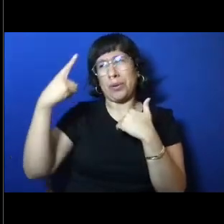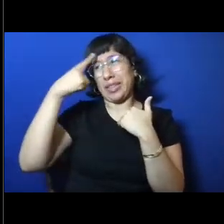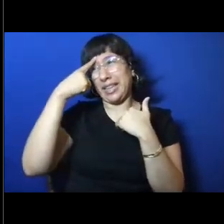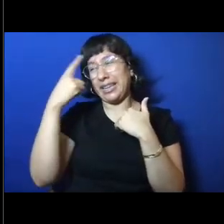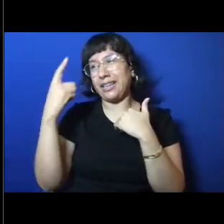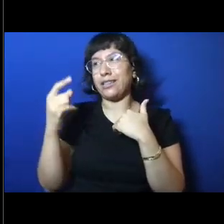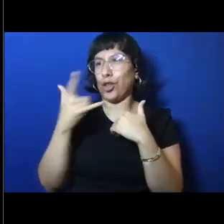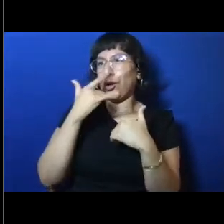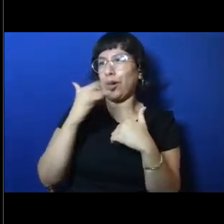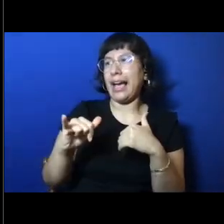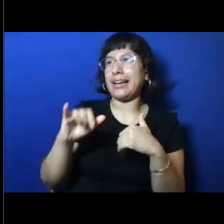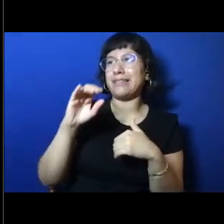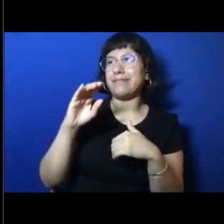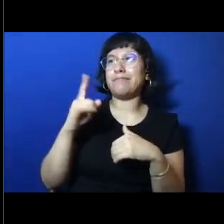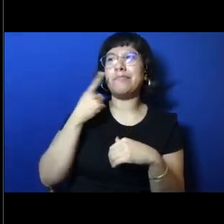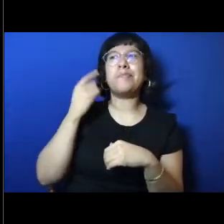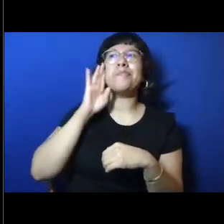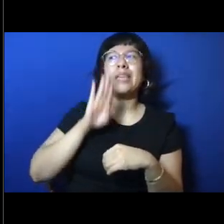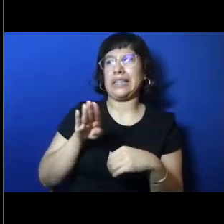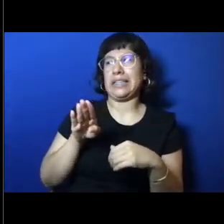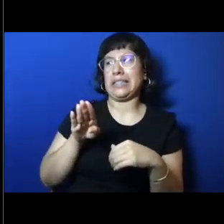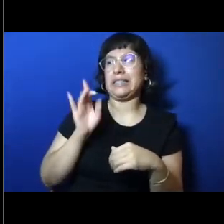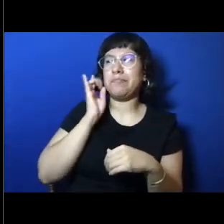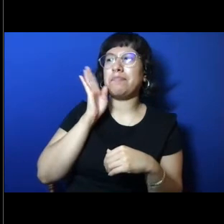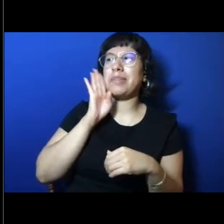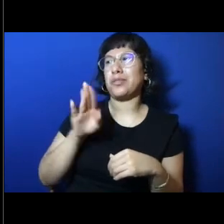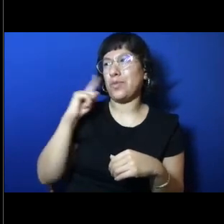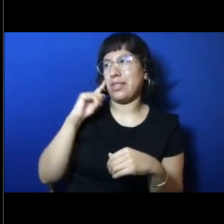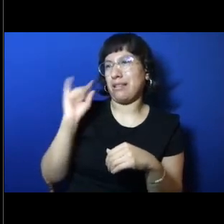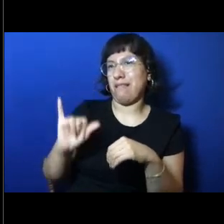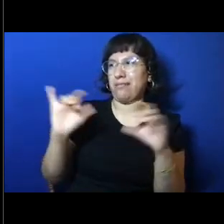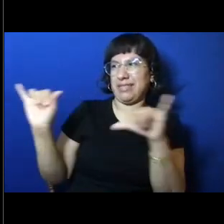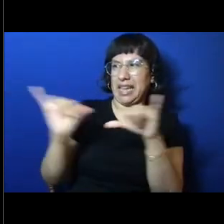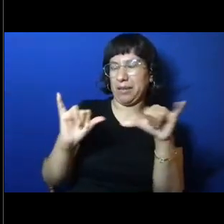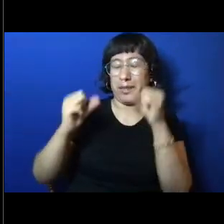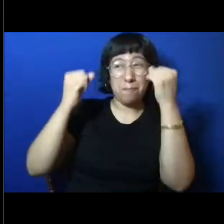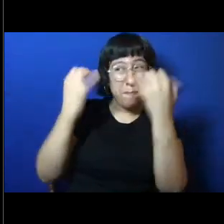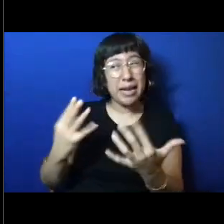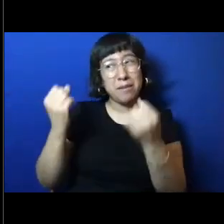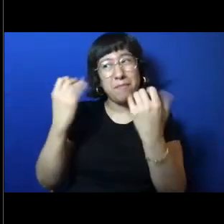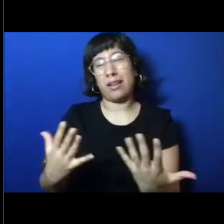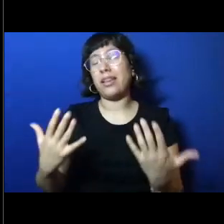But, they are in all sorts of orbits for different applications. Like satellite orbits are used for communications,